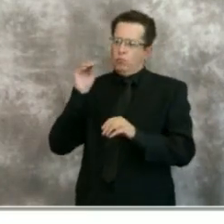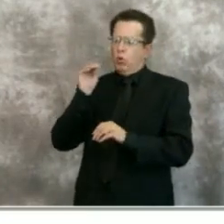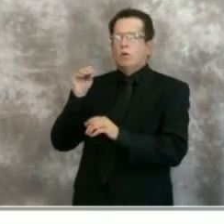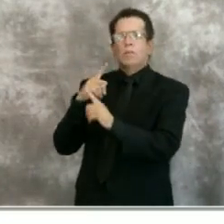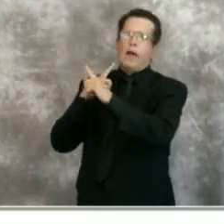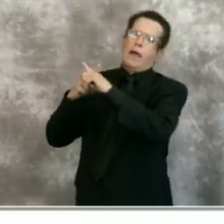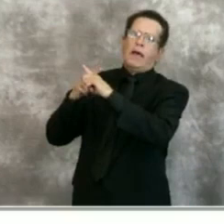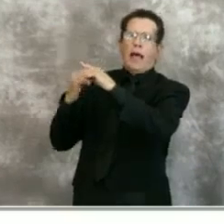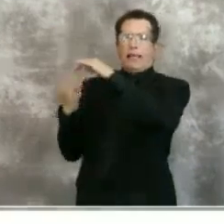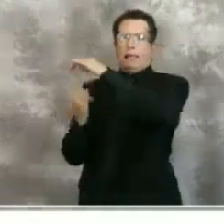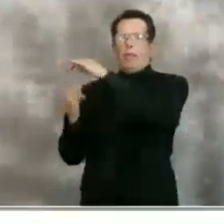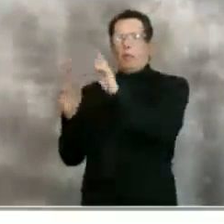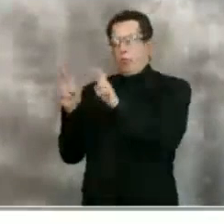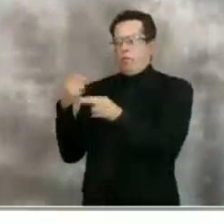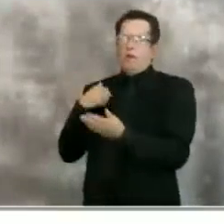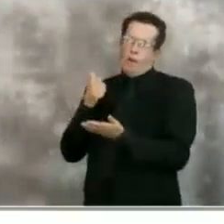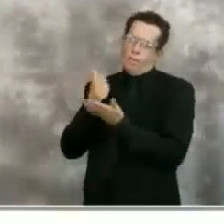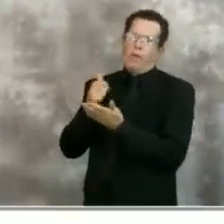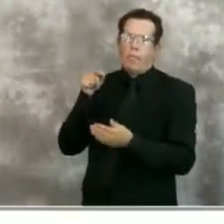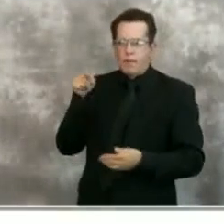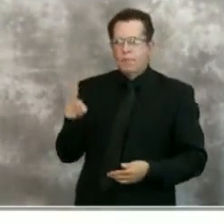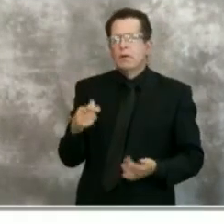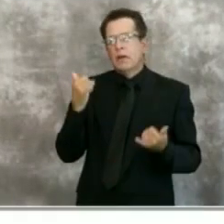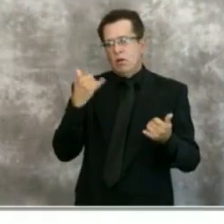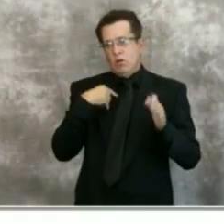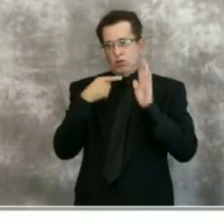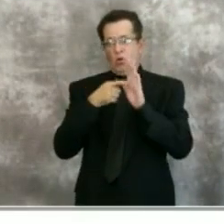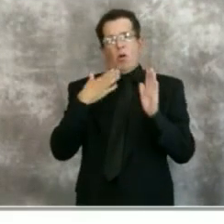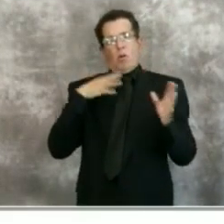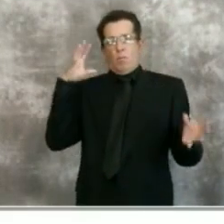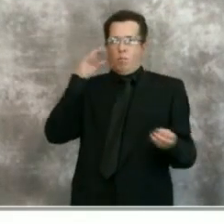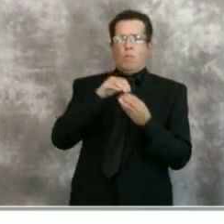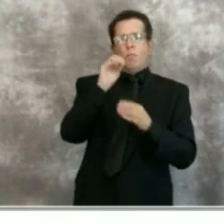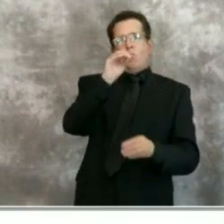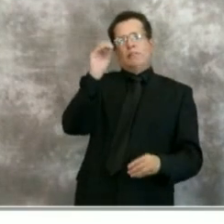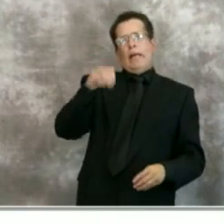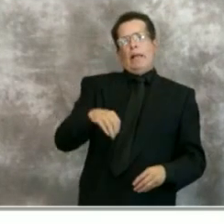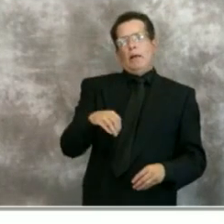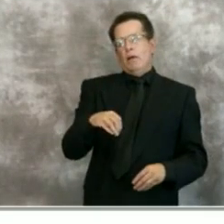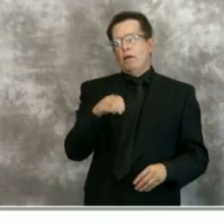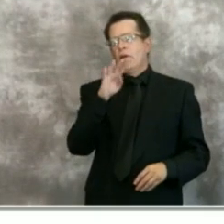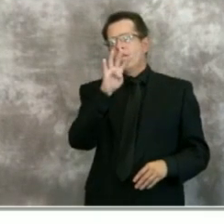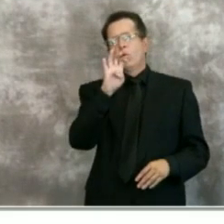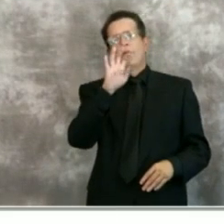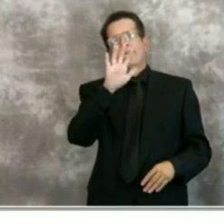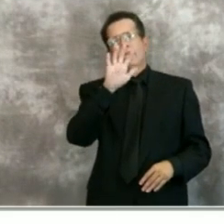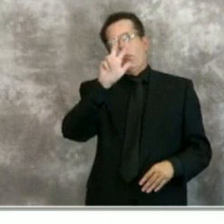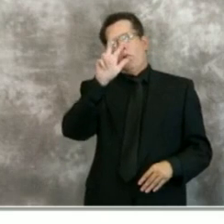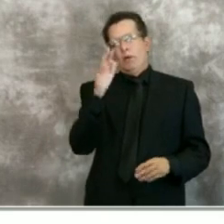THEN YOU CAN SEE OUR COUNTY INDIVIDUALS IN PUBLIC HEALTH ISOLATION ROOMS. MOVING NEXT